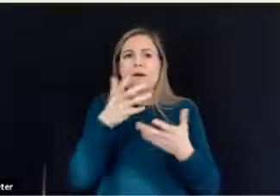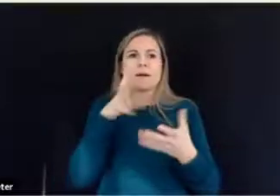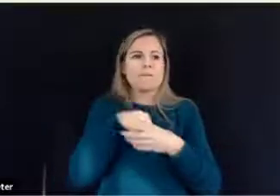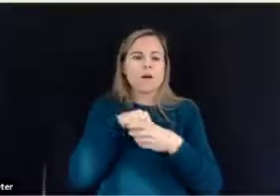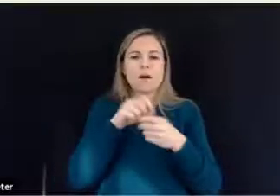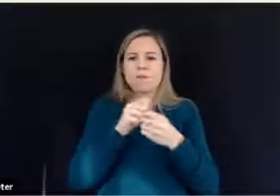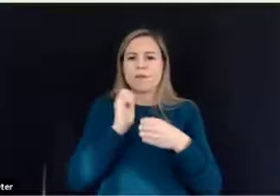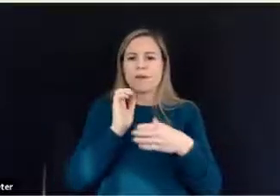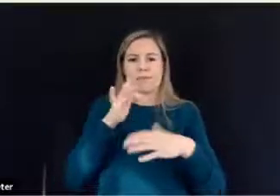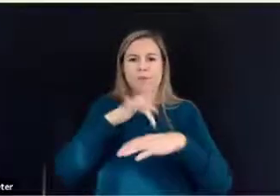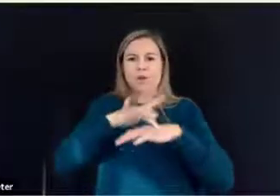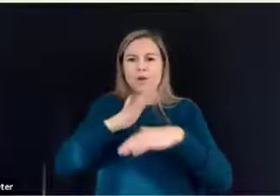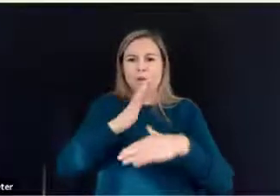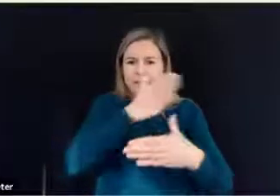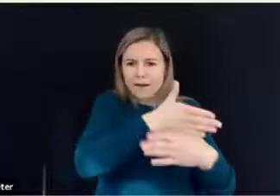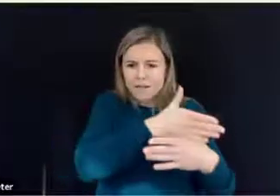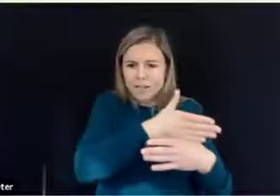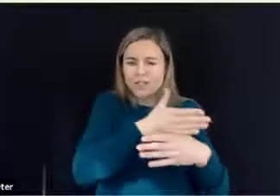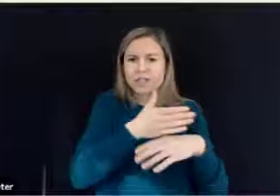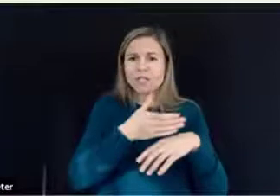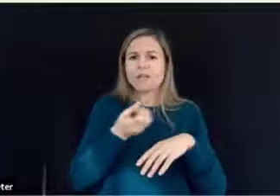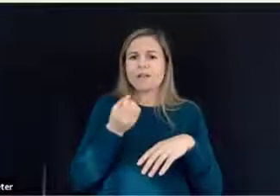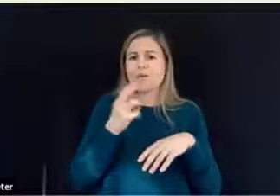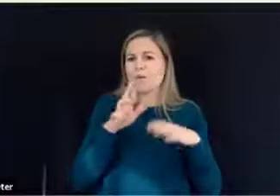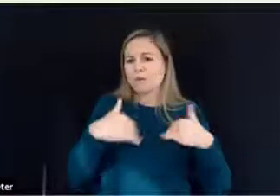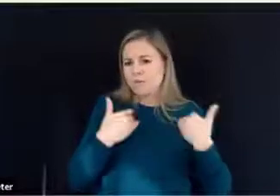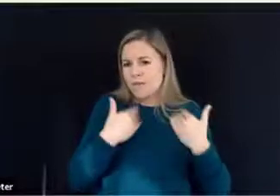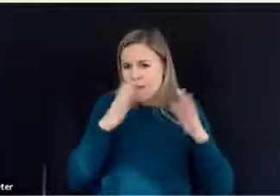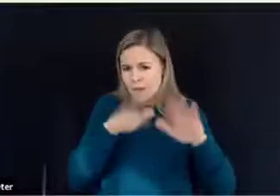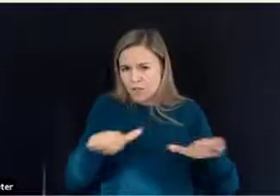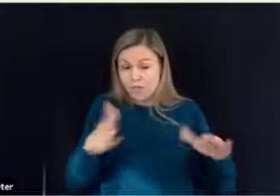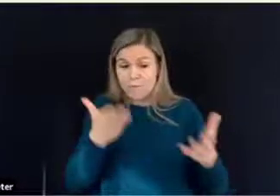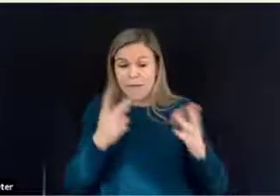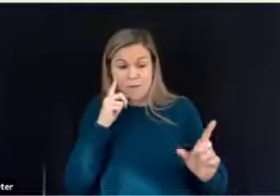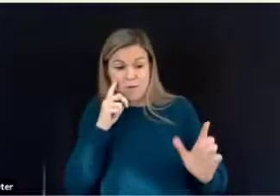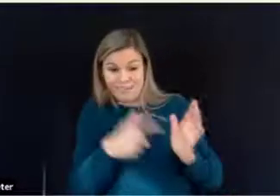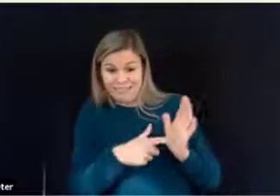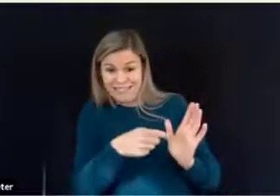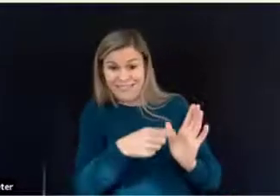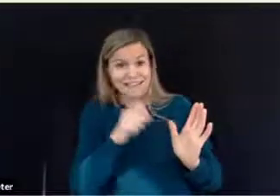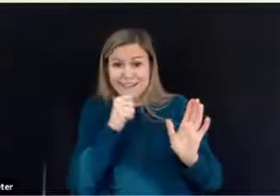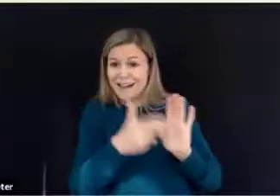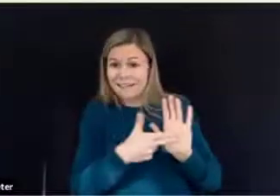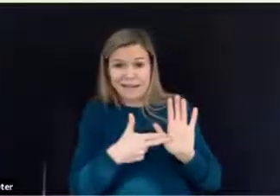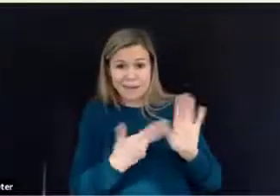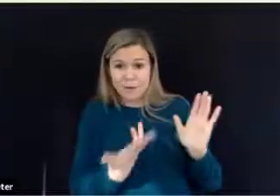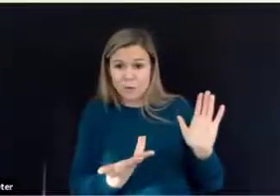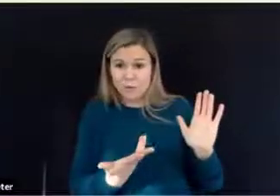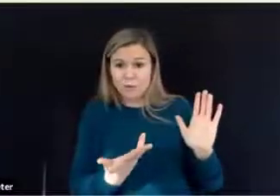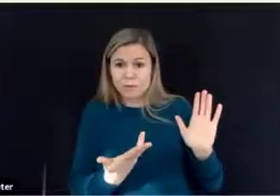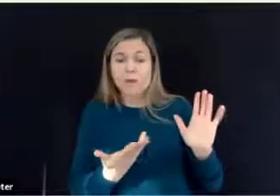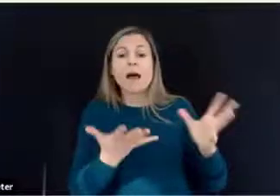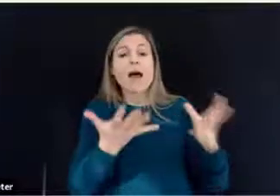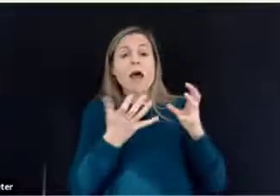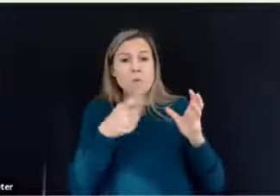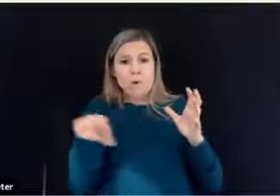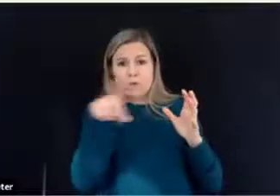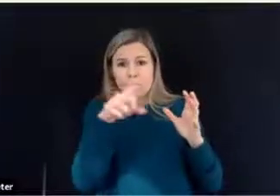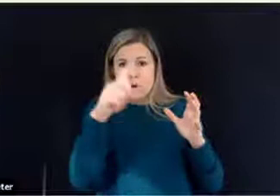where you may be seeing those undiagnosed patients, that you will think about the hallmark symptoms